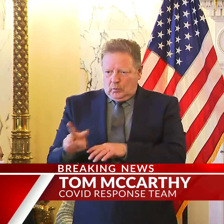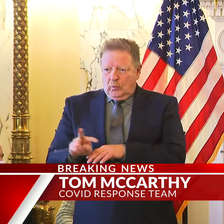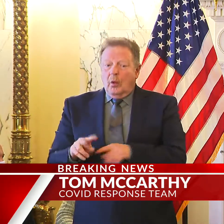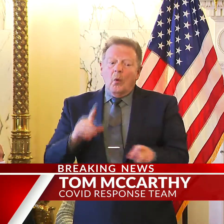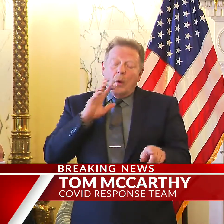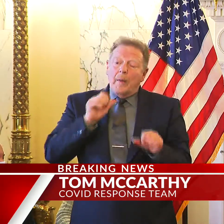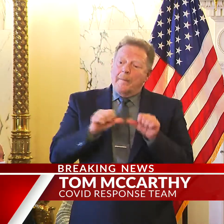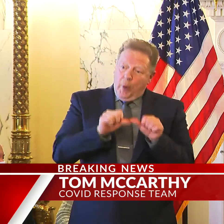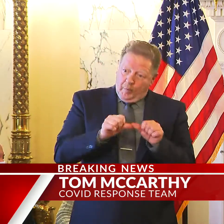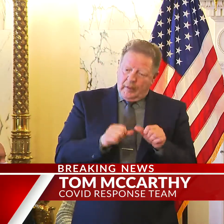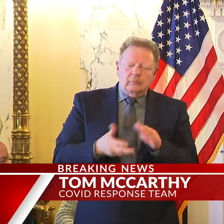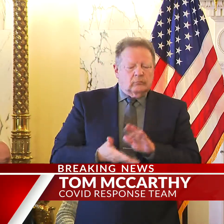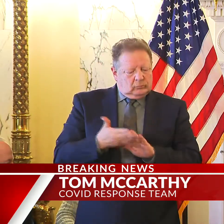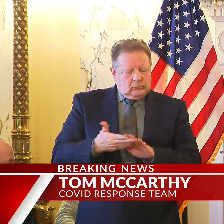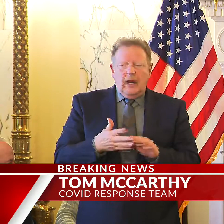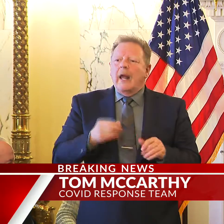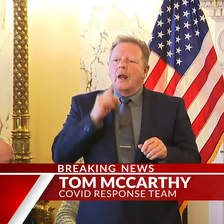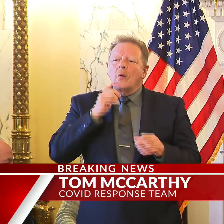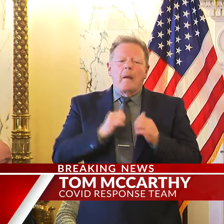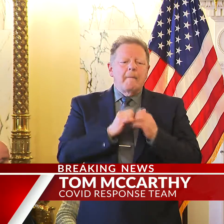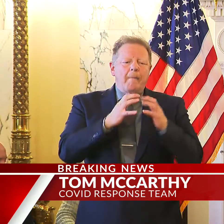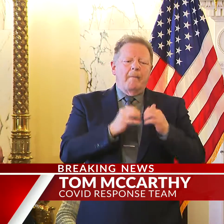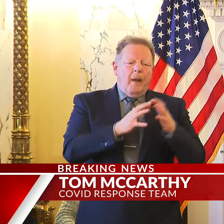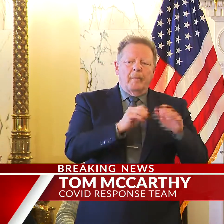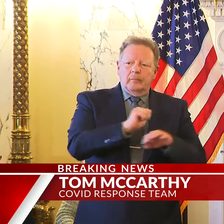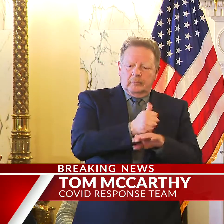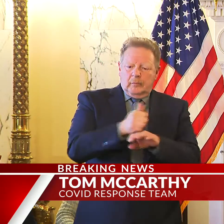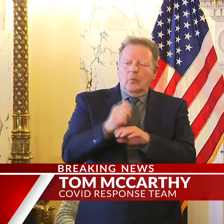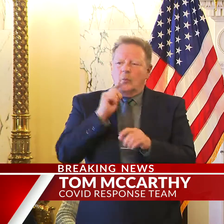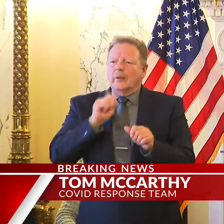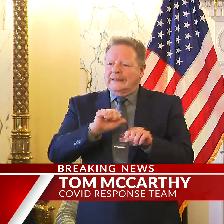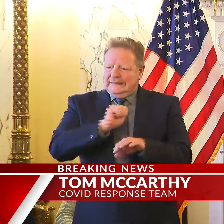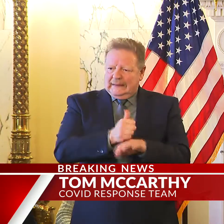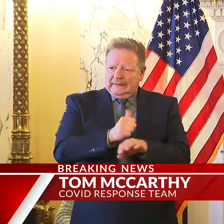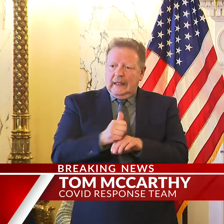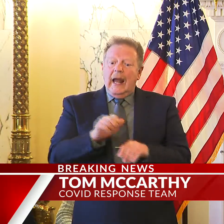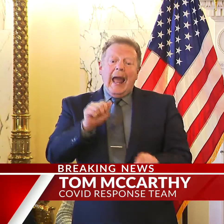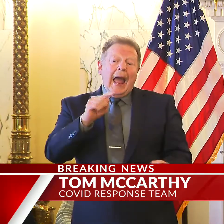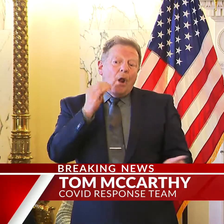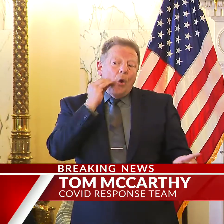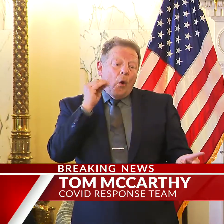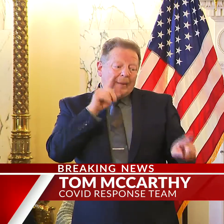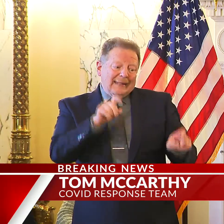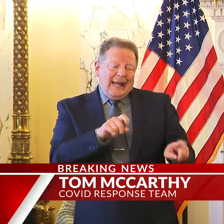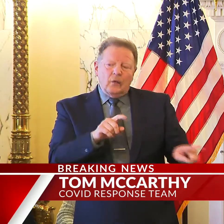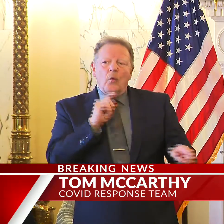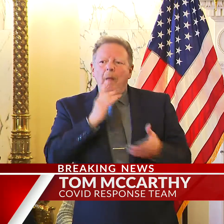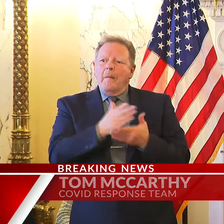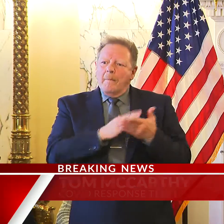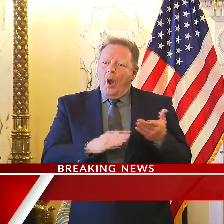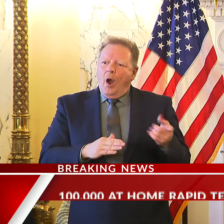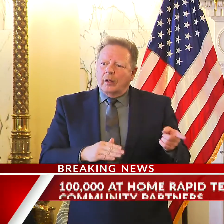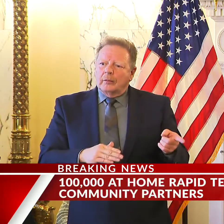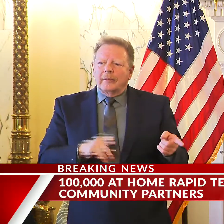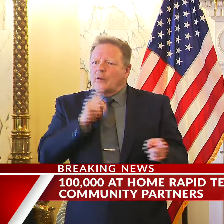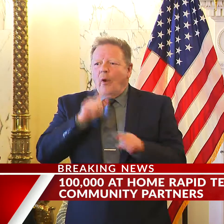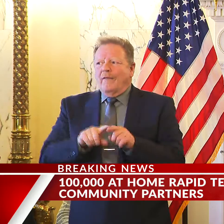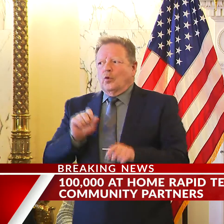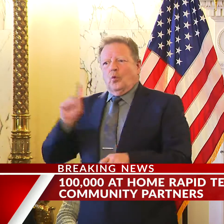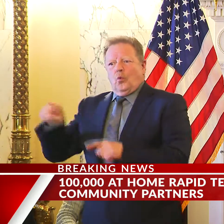IMPACT A LOT OF CAPACITY NEXT WEEK. GOING TO BE SEMI PERMANENT. GOING TO CONTINUE TO ADD ADDITIONAL POP-UP